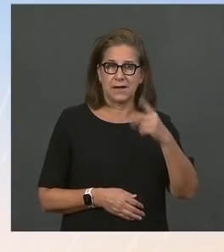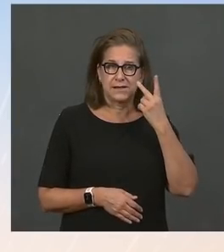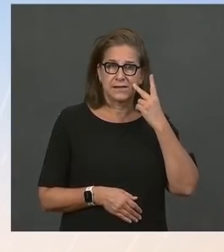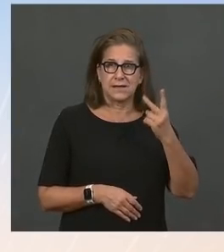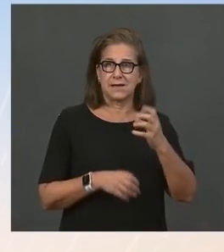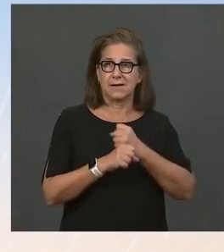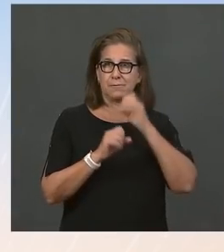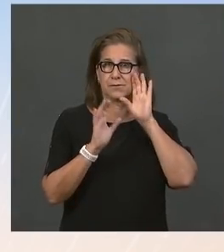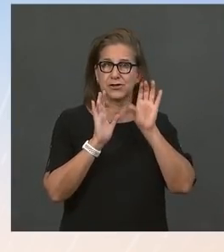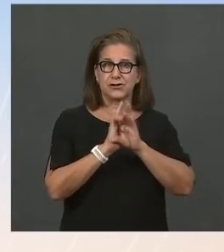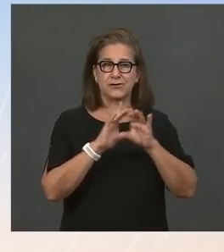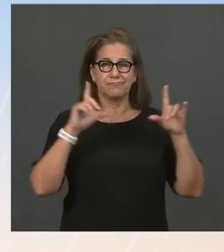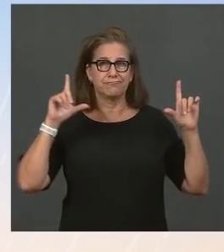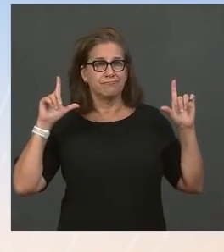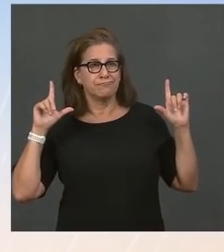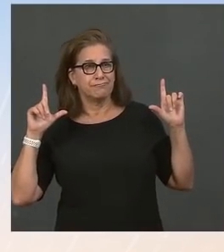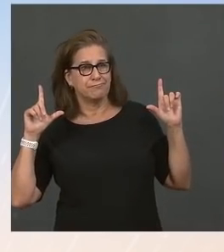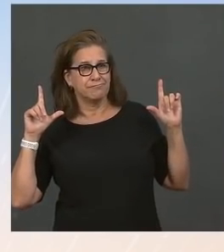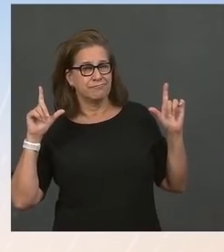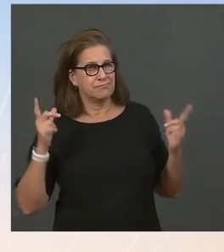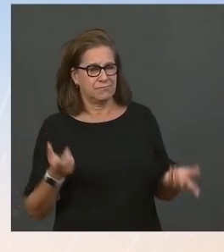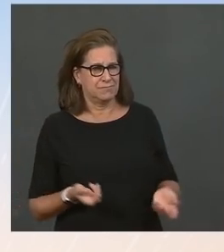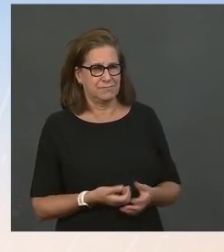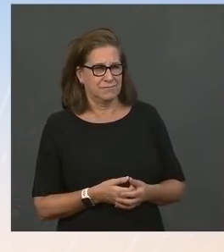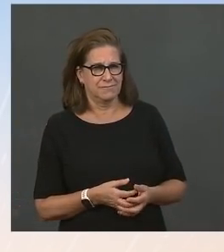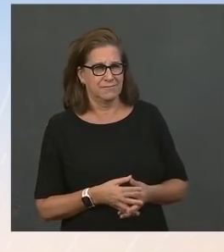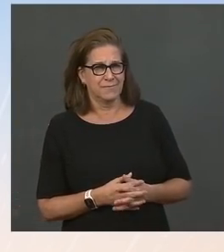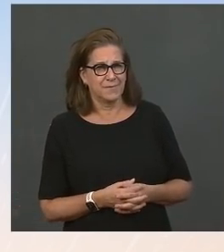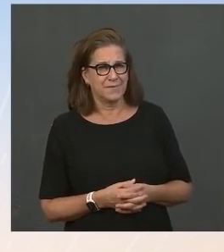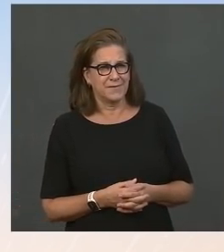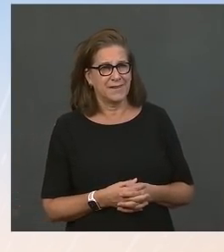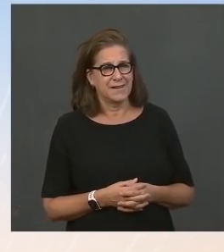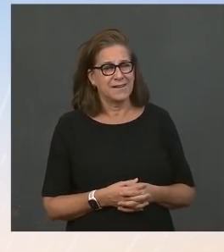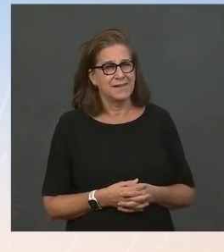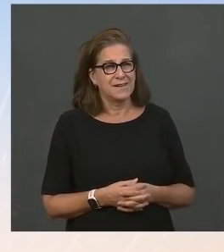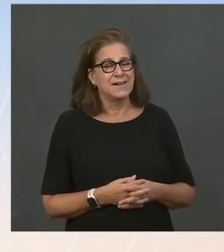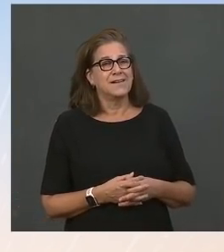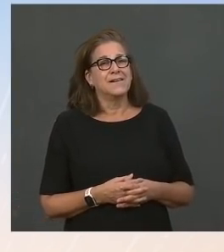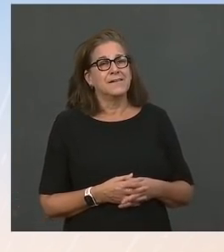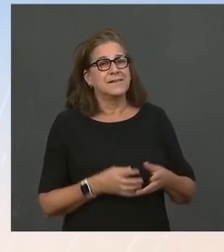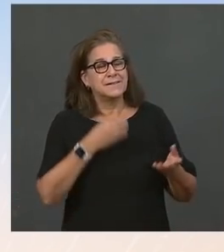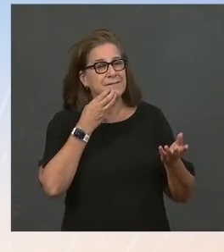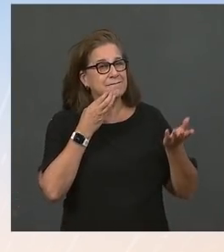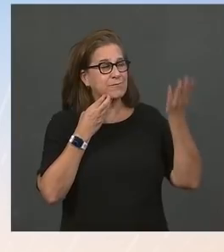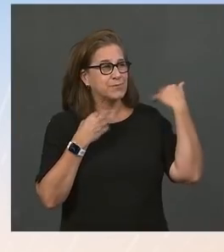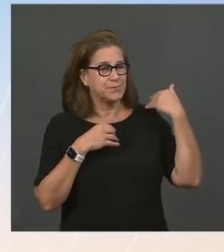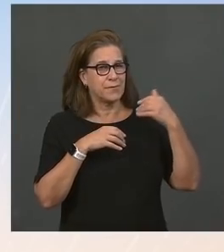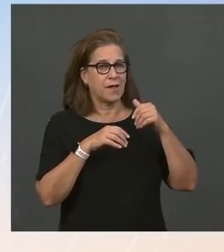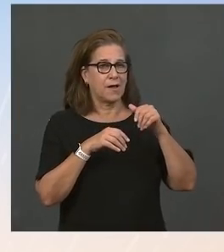I would say the former President went to the border at least once, maybe more -- you may know the numbers. The Press: But has anything changed -- Ms. Psaki: How did that immigration